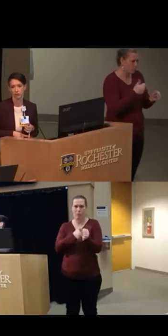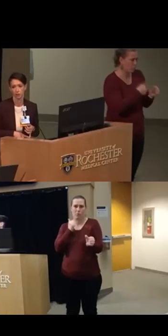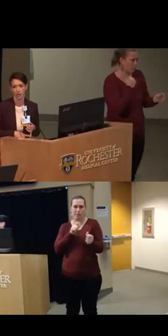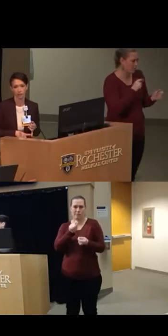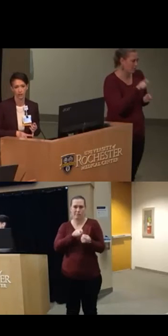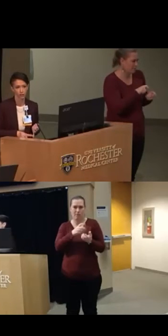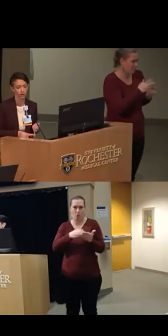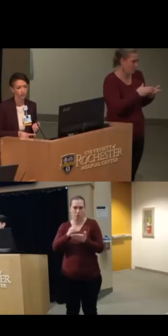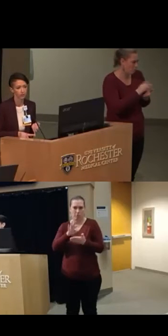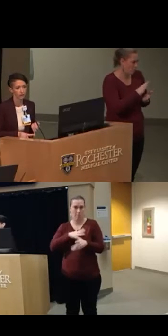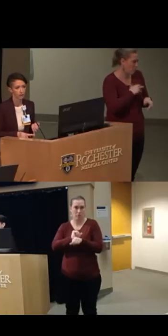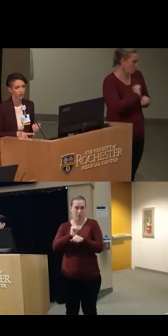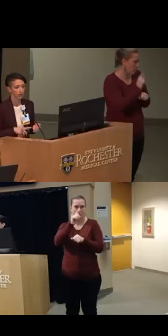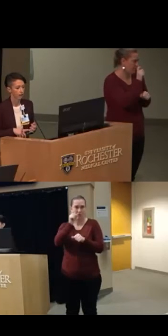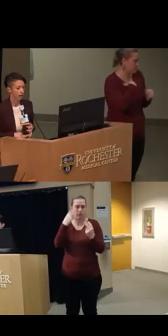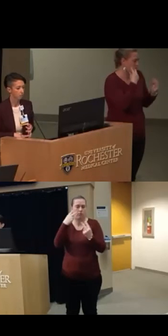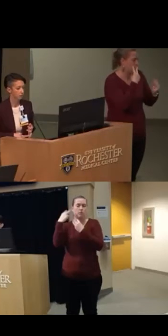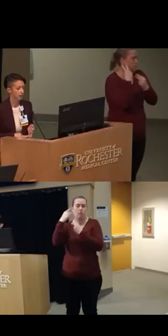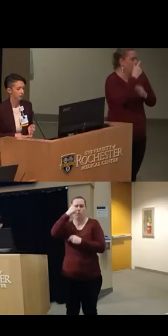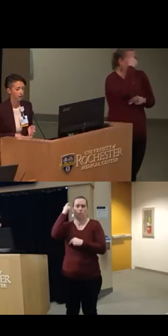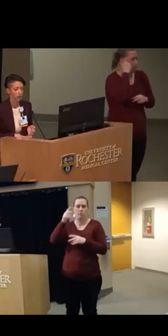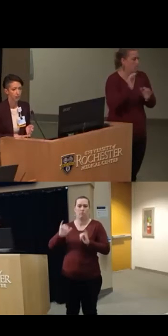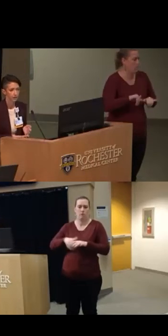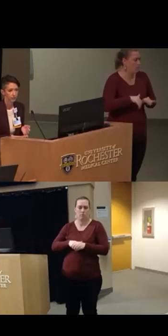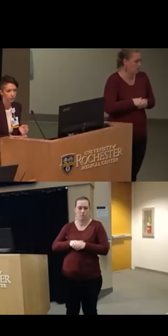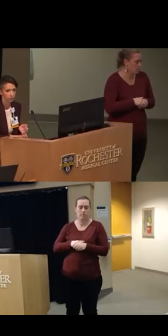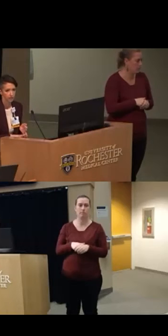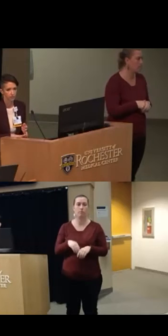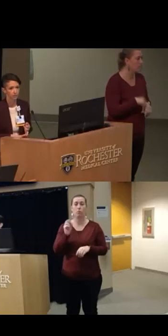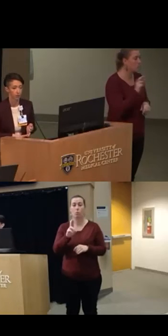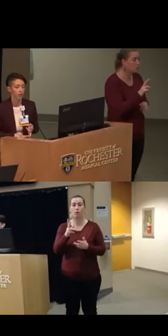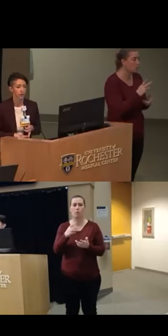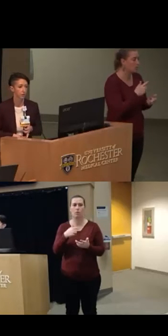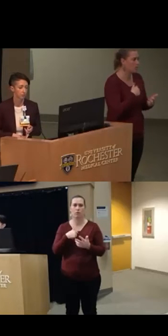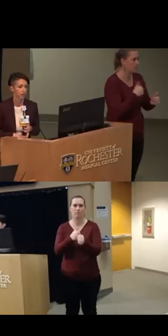the traumatic Recollections I'm avoiding talking about this because I'm worried that I'm going to